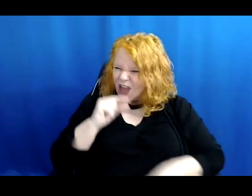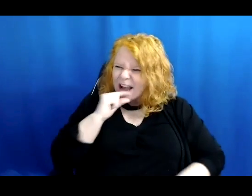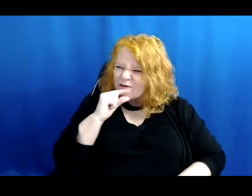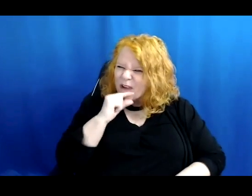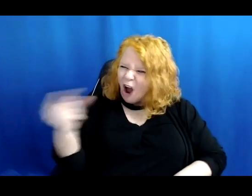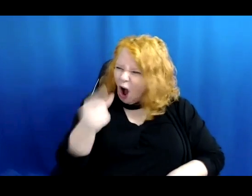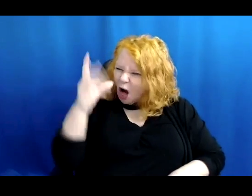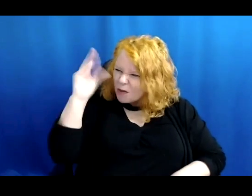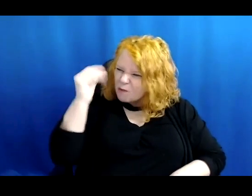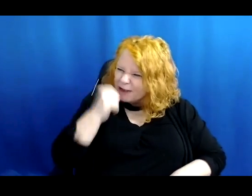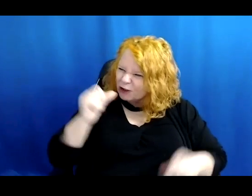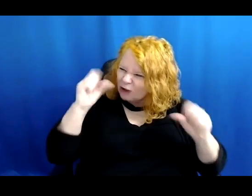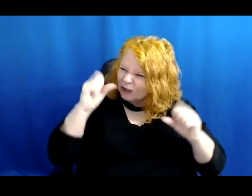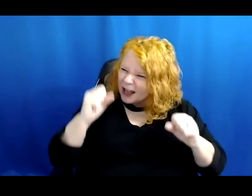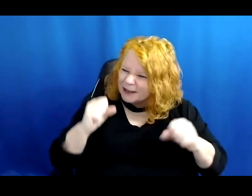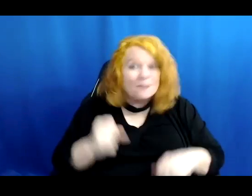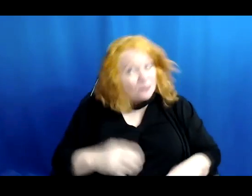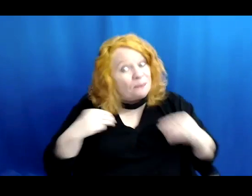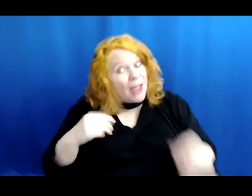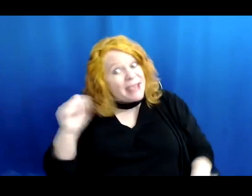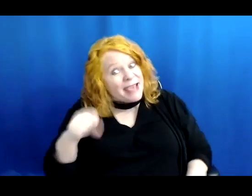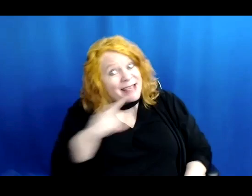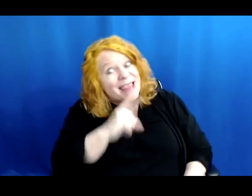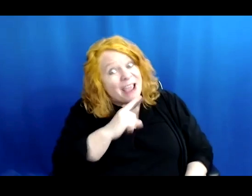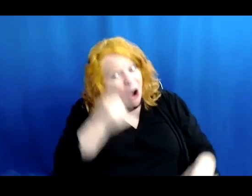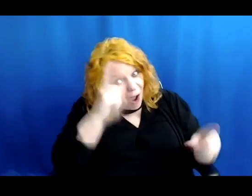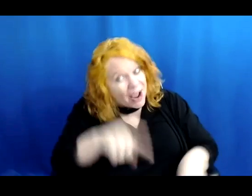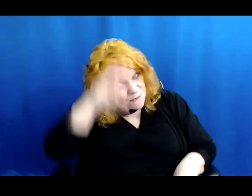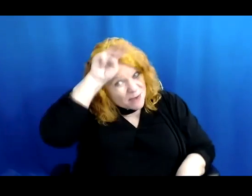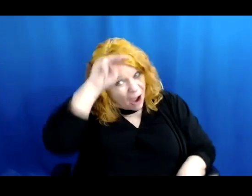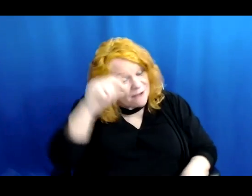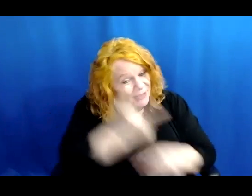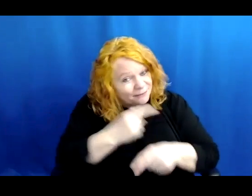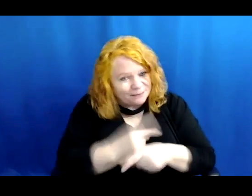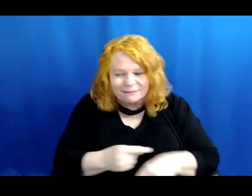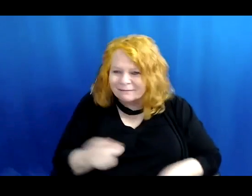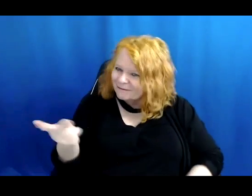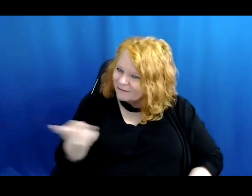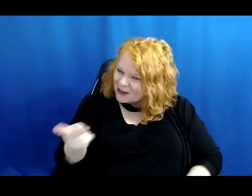I know they really are Marvin. >> You two are getting on well tonight. Aren’t